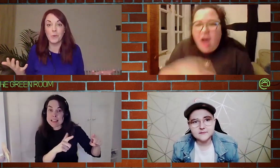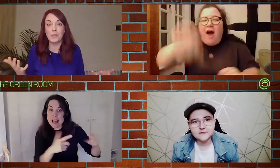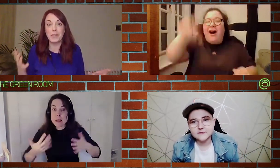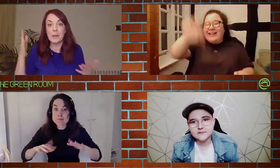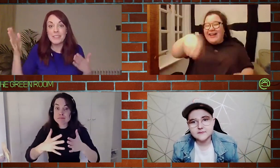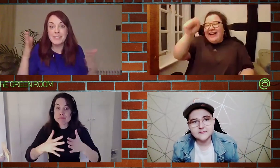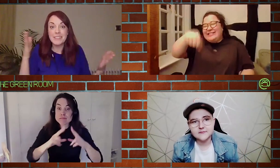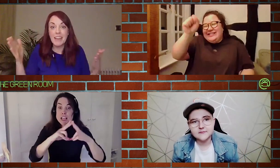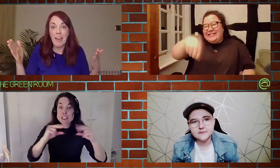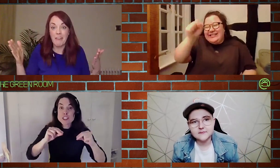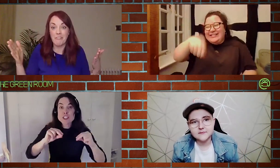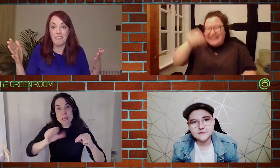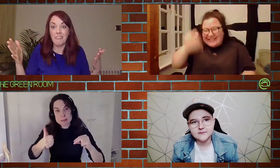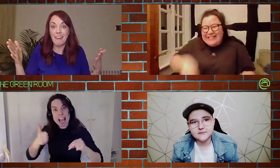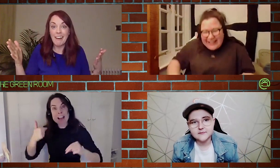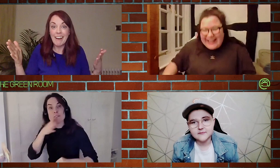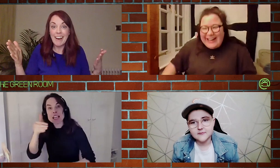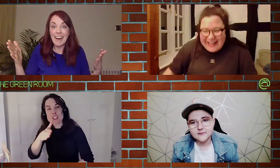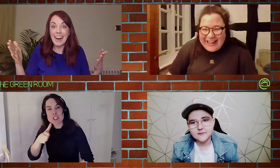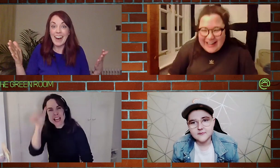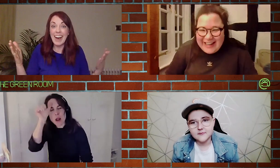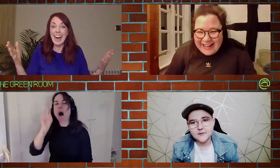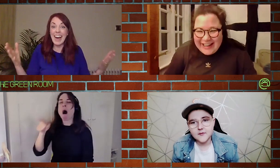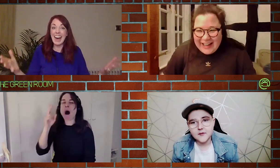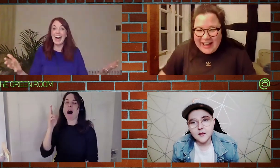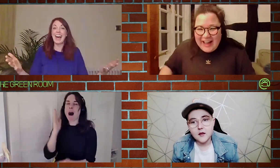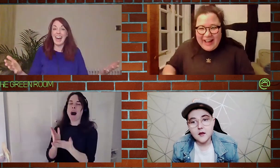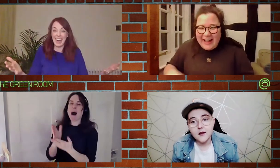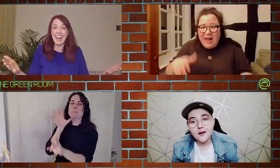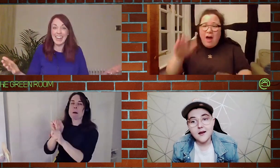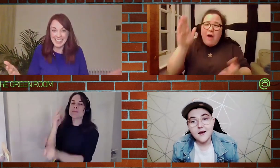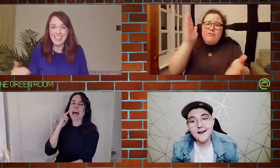that the person's deaf. BW: Oh yeah. I've seen that.